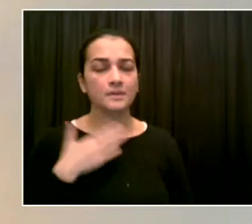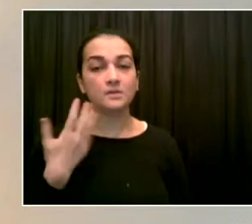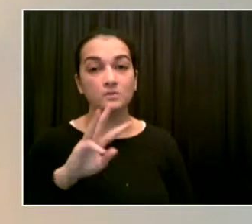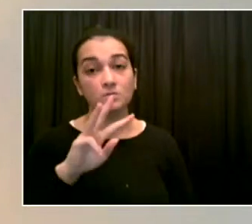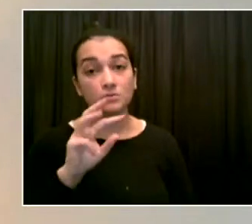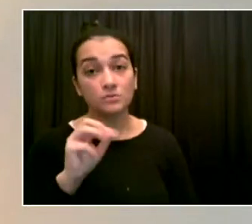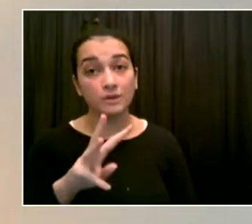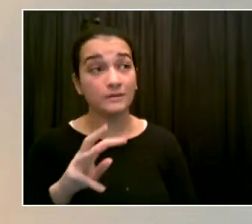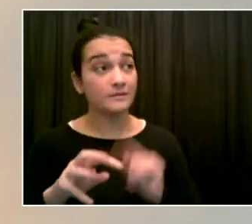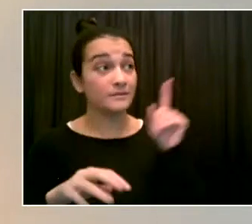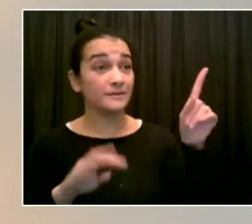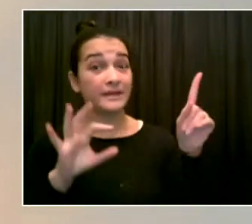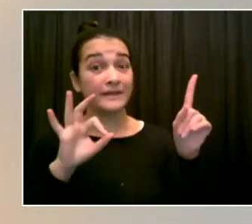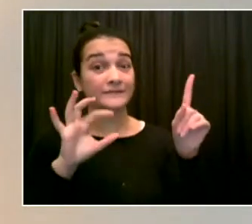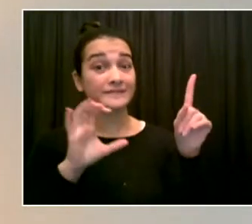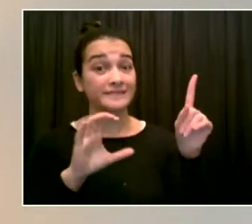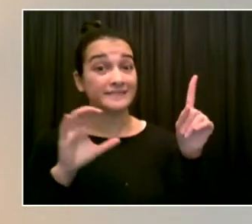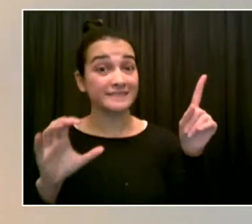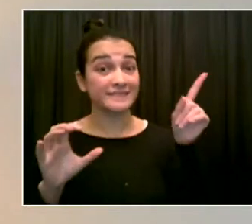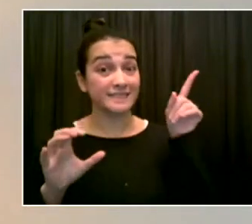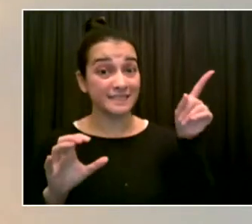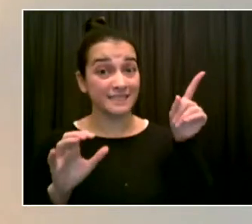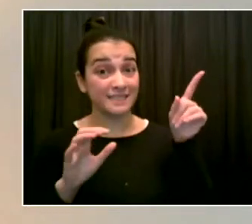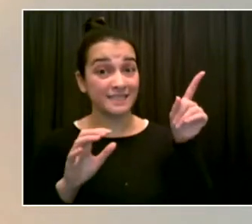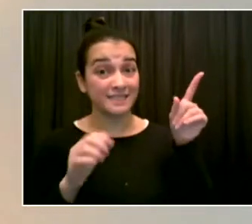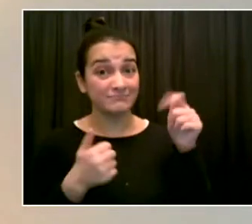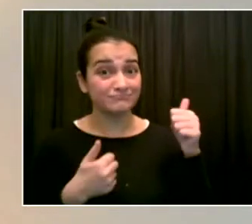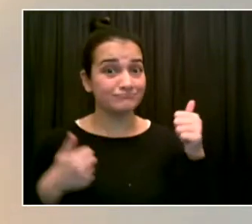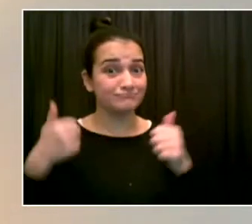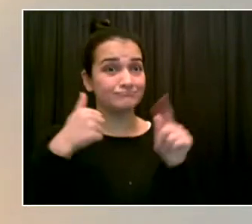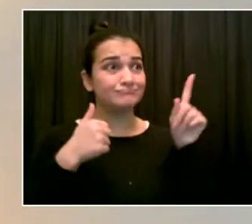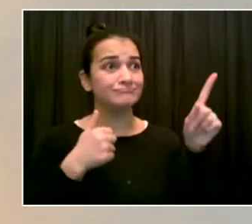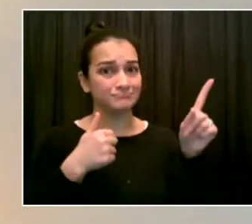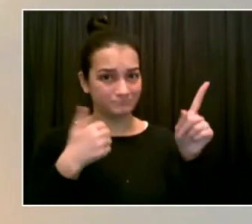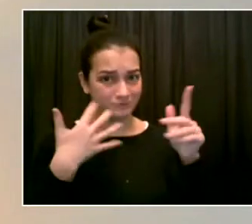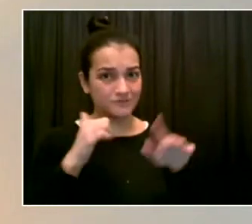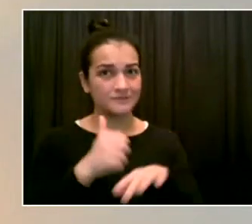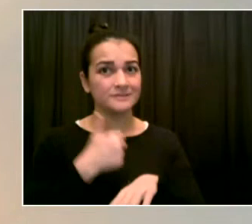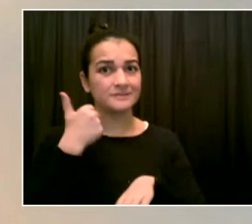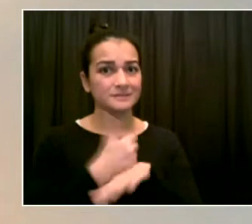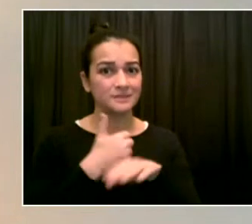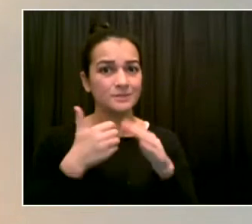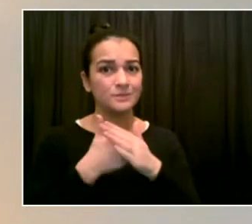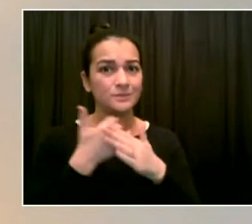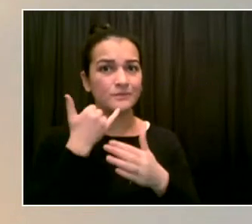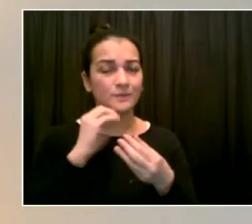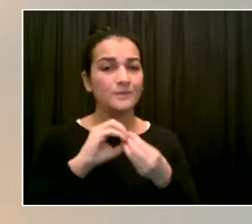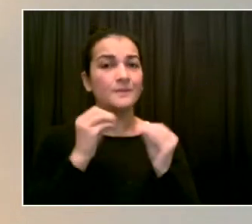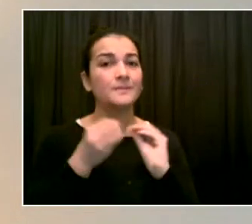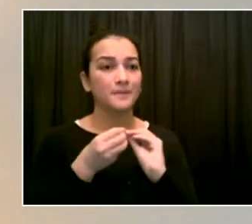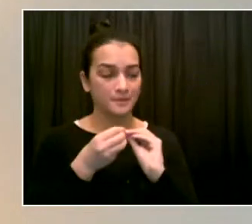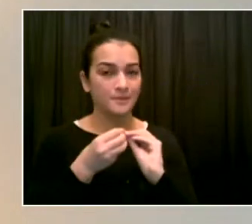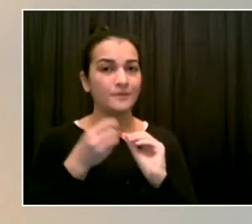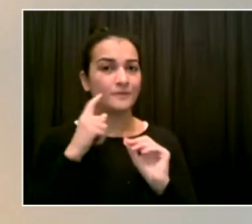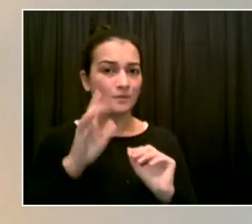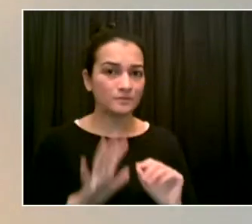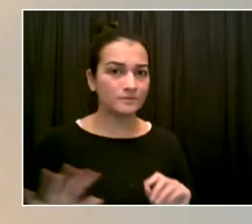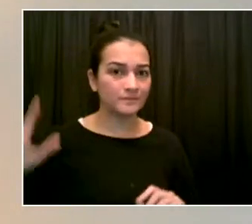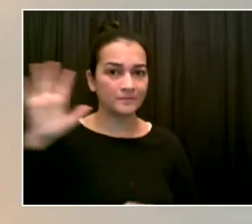THAT THE FCC WILL NOW ALLOW PEOPLE TO CAL L